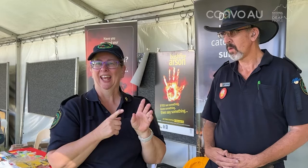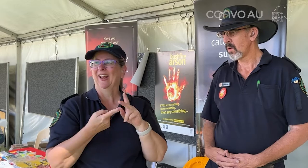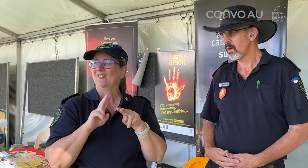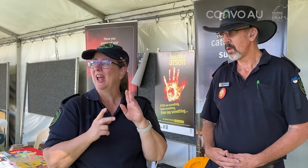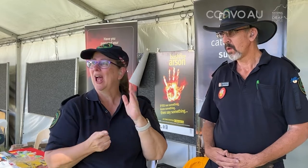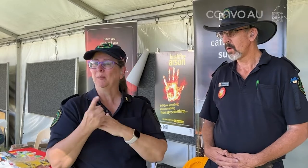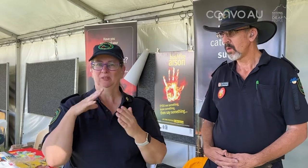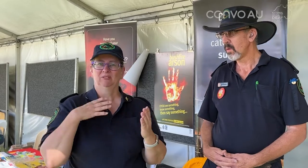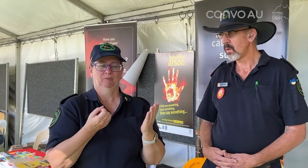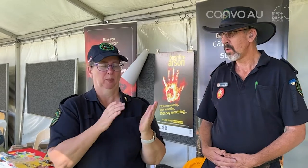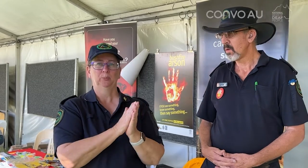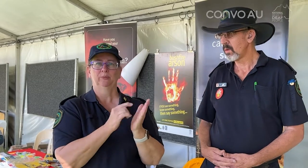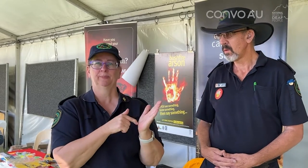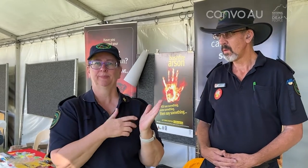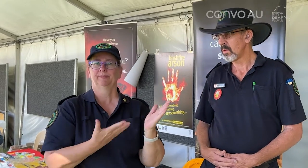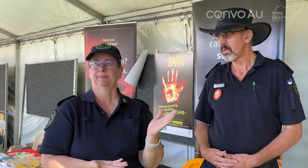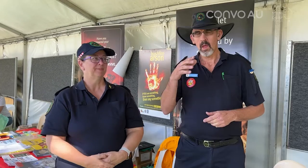and ready to take with them when necessary.